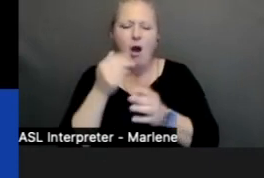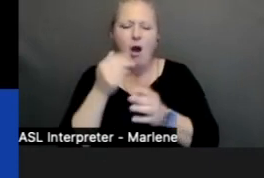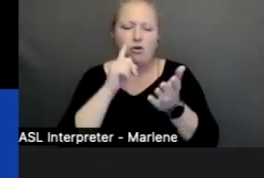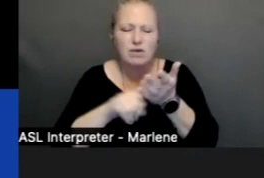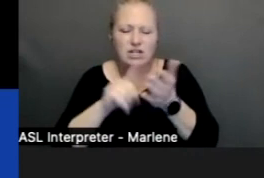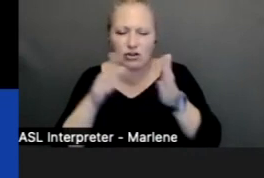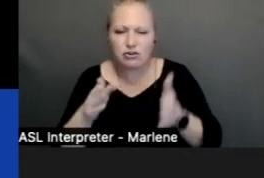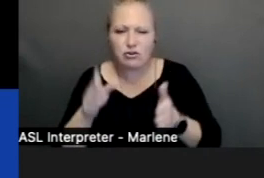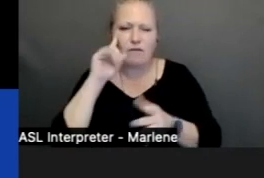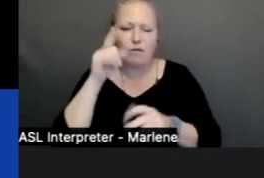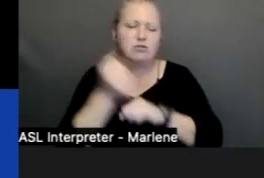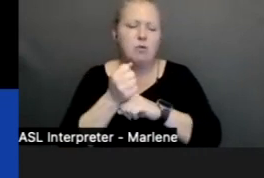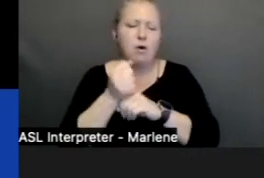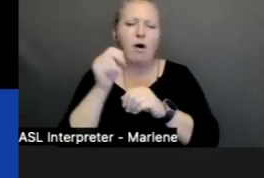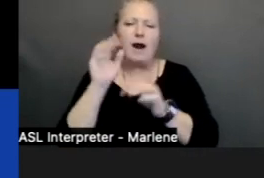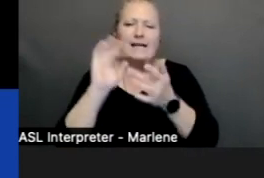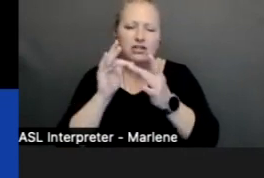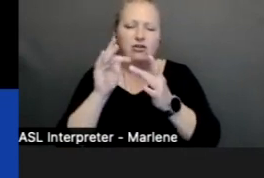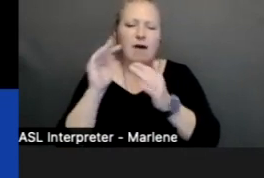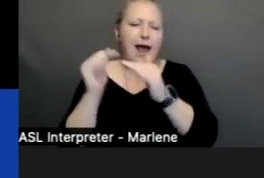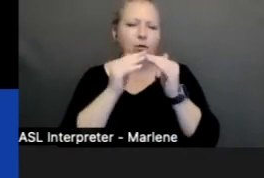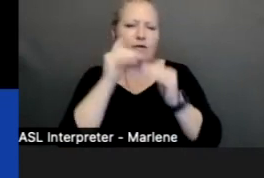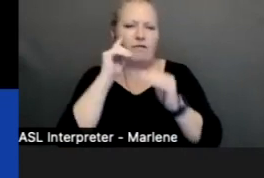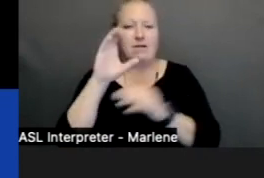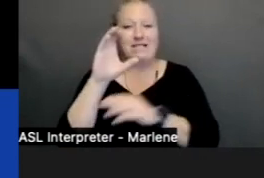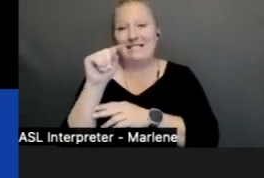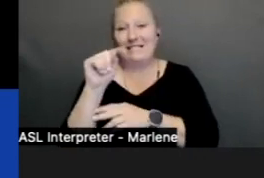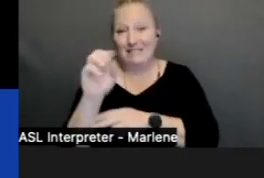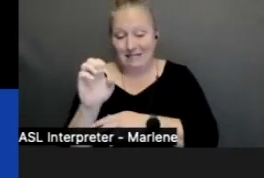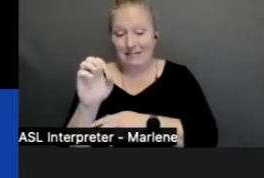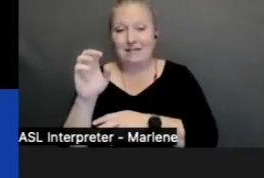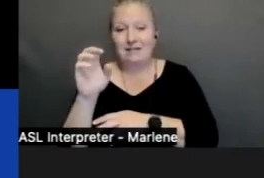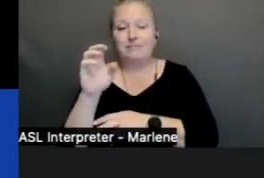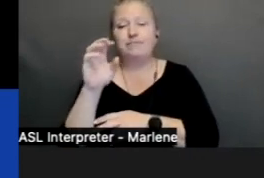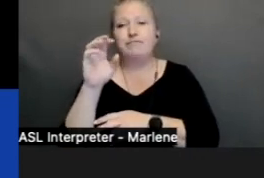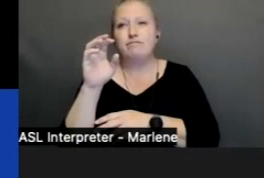equity here for the Department of Technology, and Kamal is going to talk a little bit about